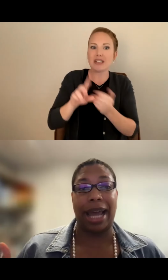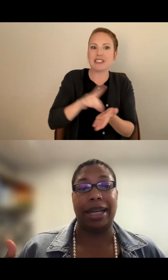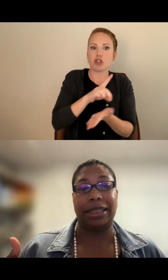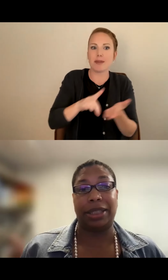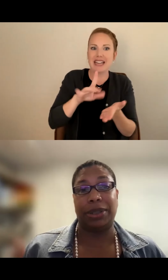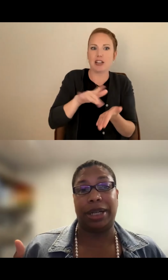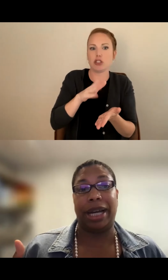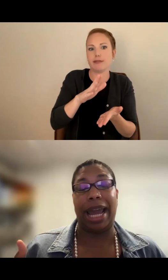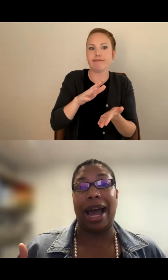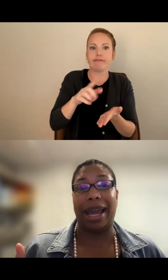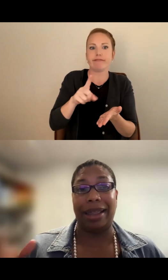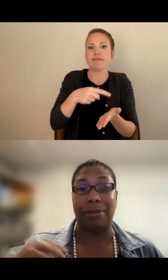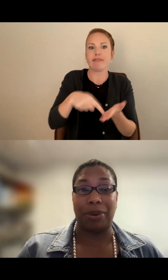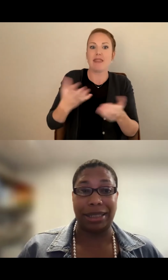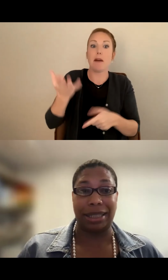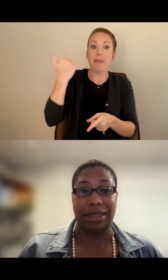and exclusionary AI in the present.